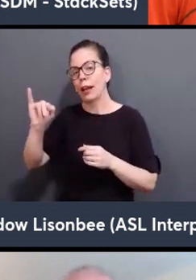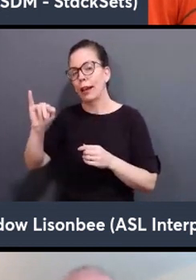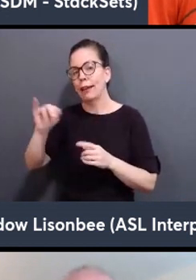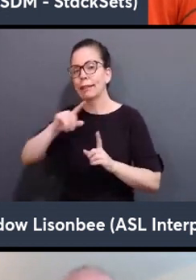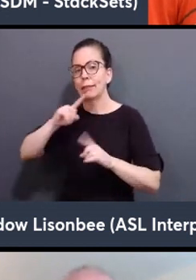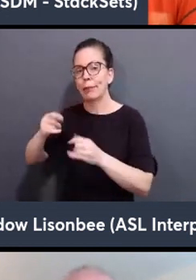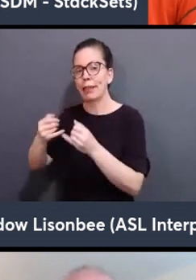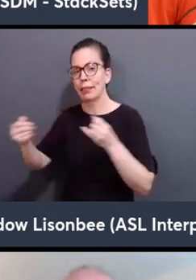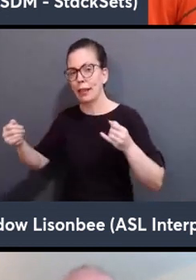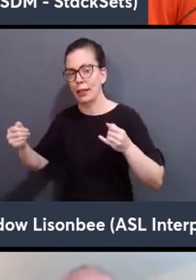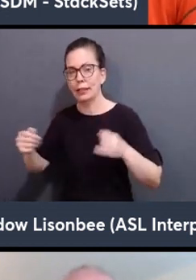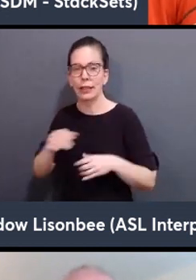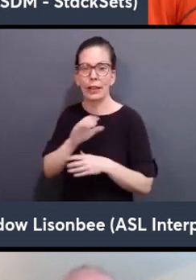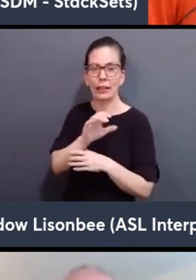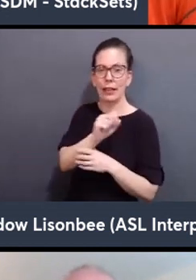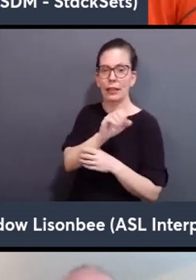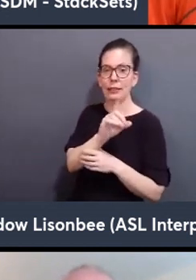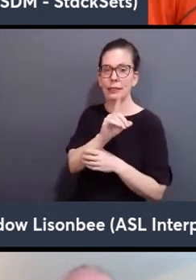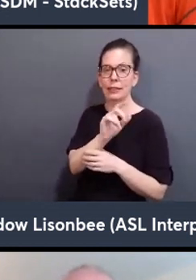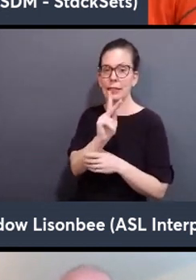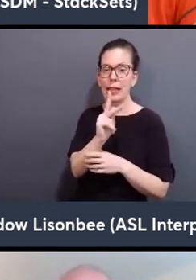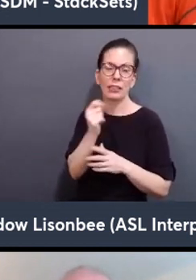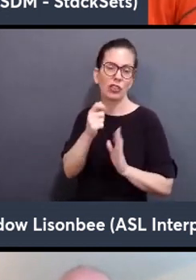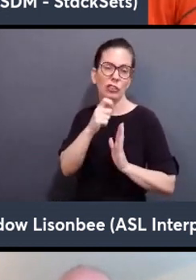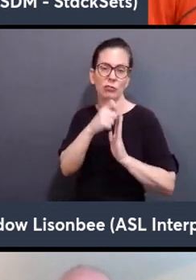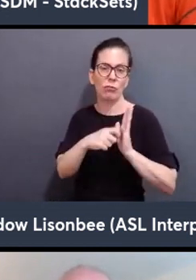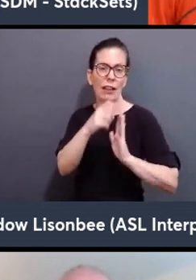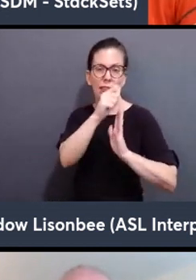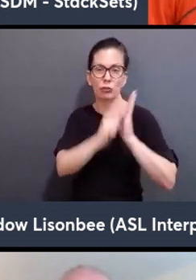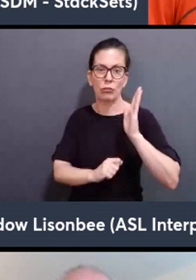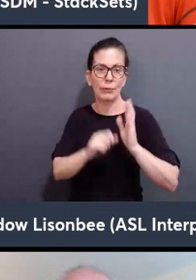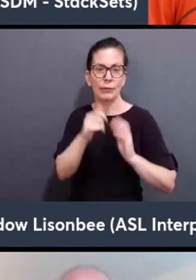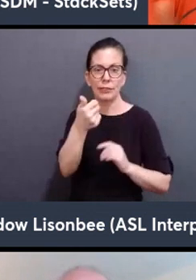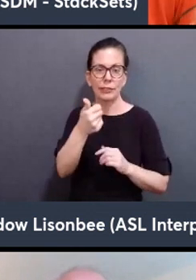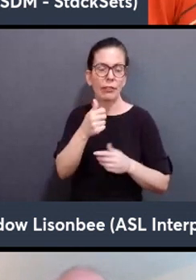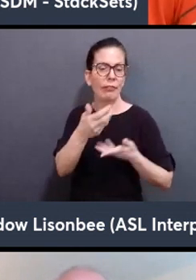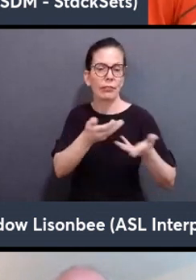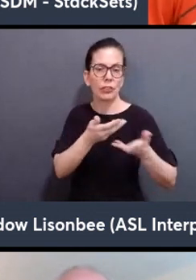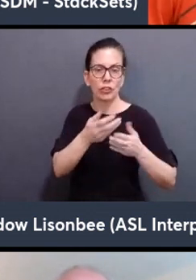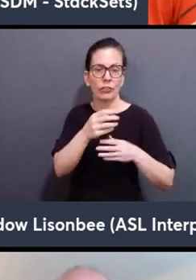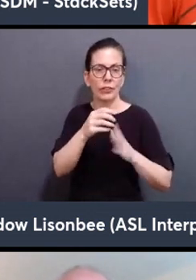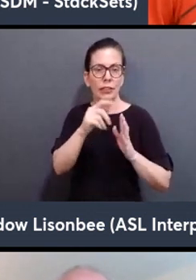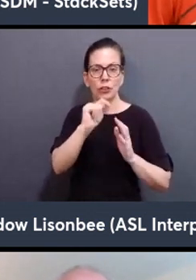So you can write your own script and your own service to invoke success.